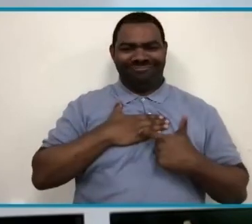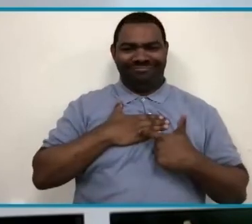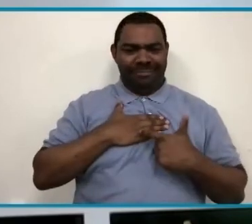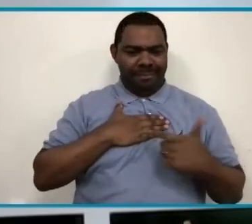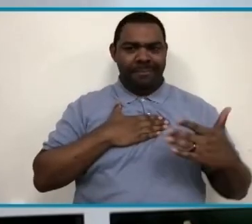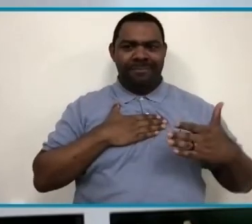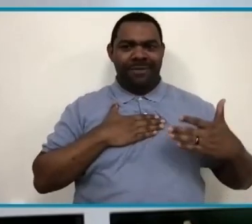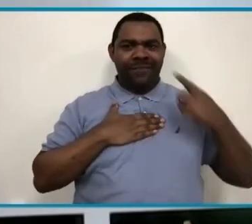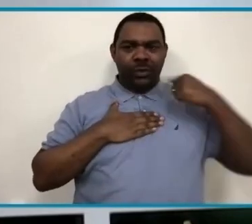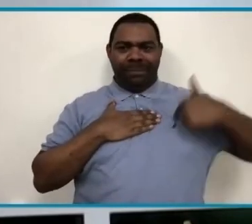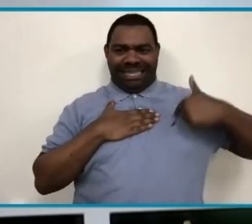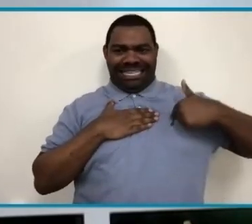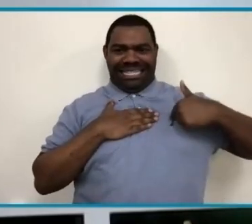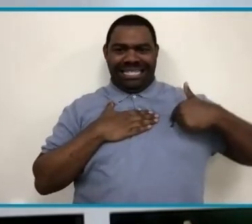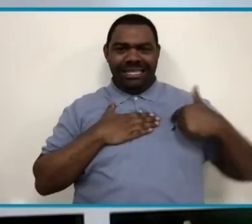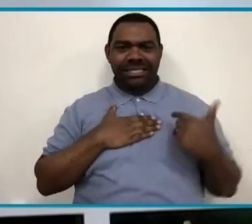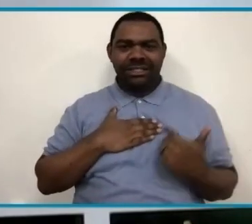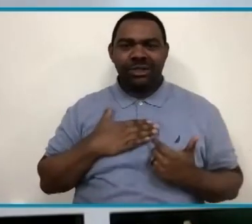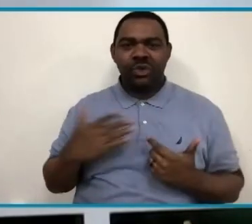downloaded on our playlist and our iPhone.